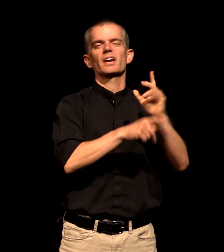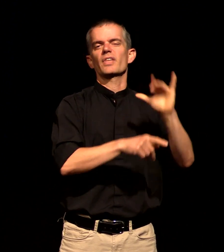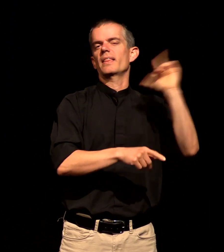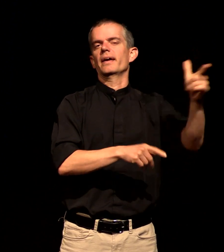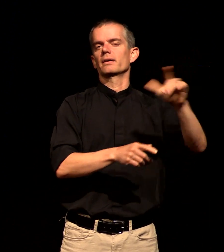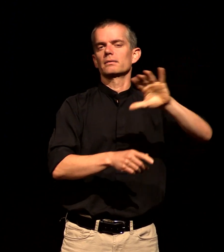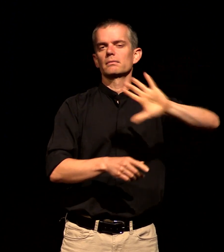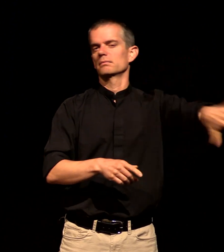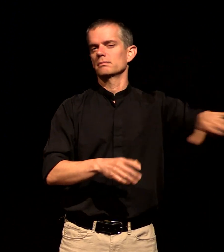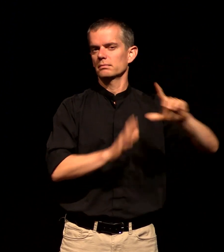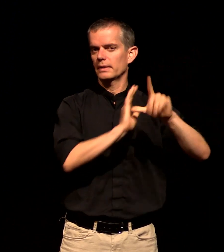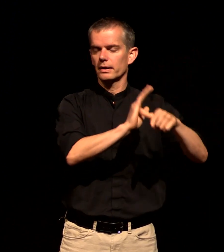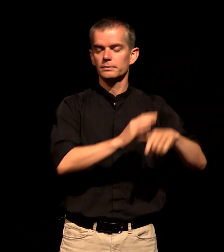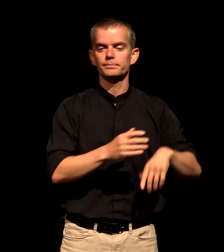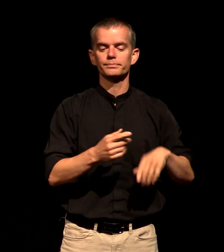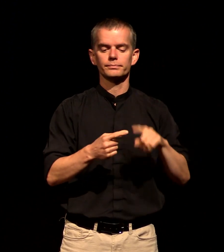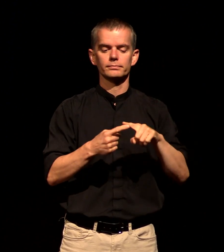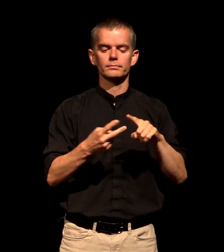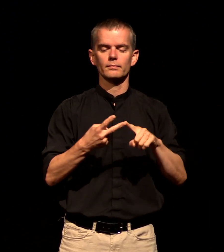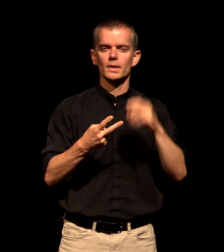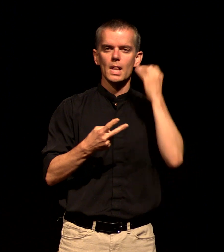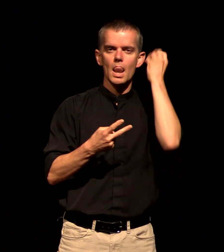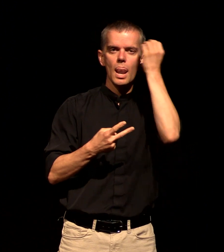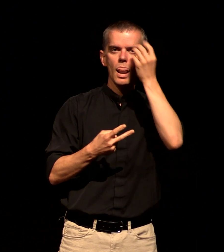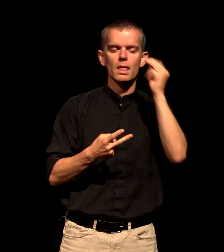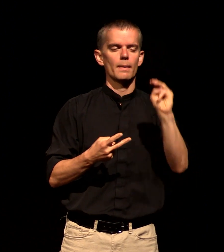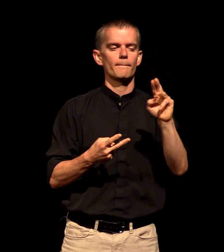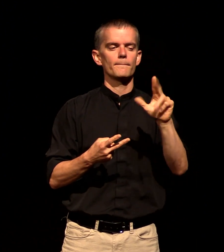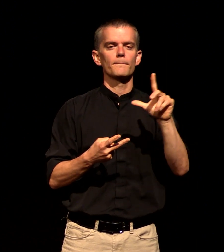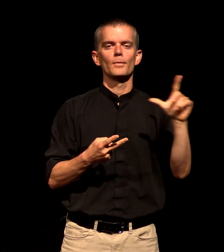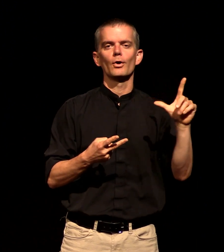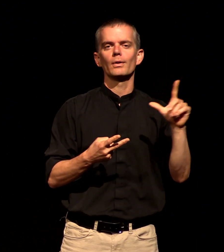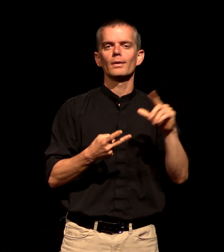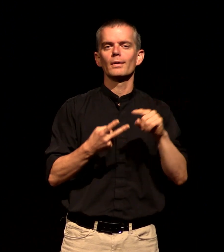one mulling? How could I have prevented this? If I think about